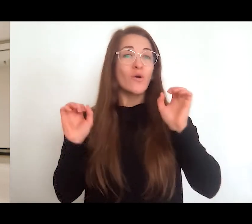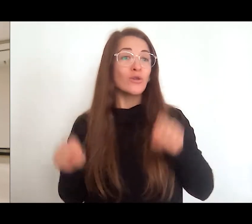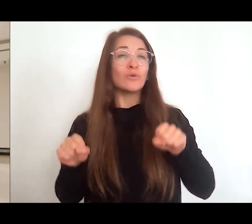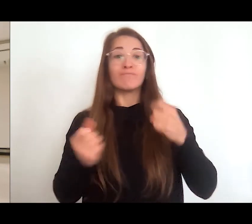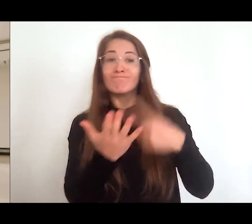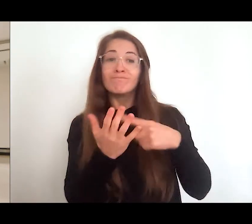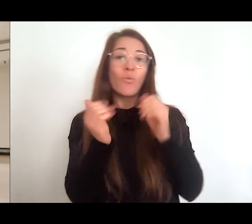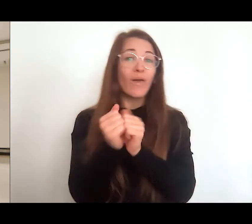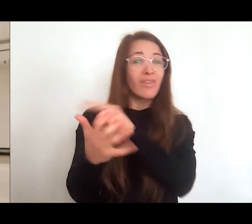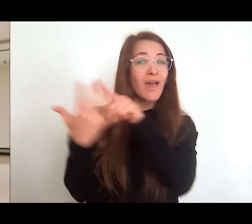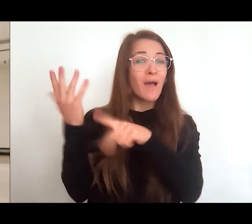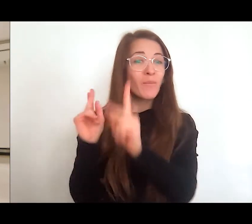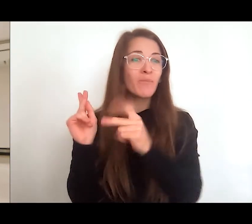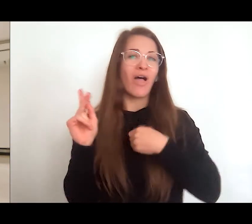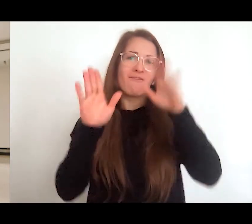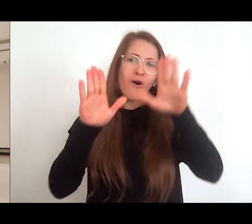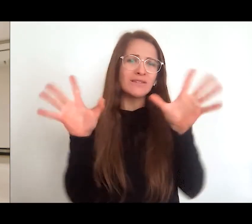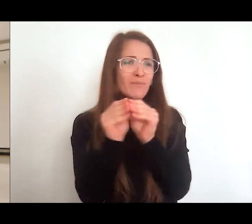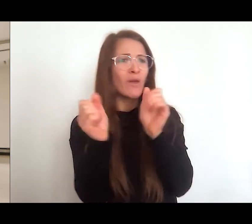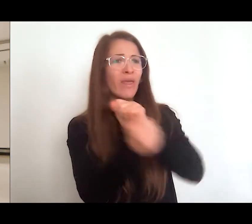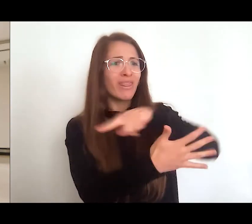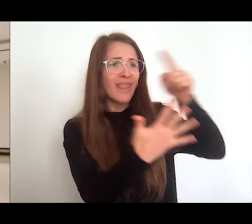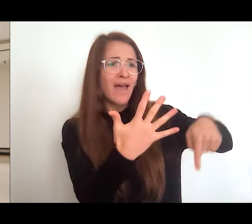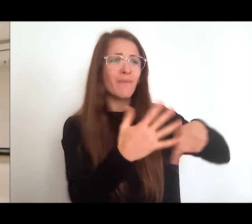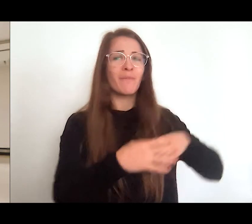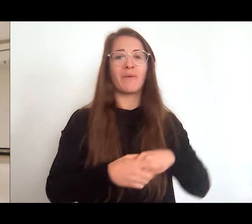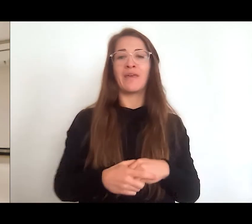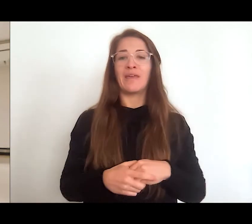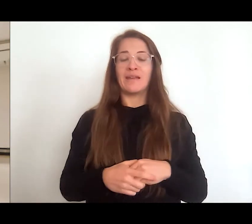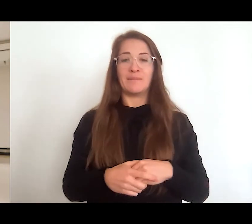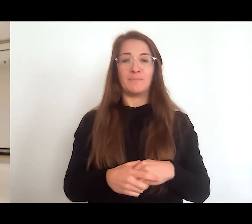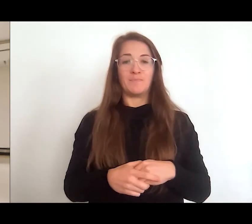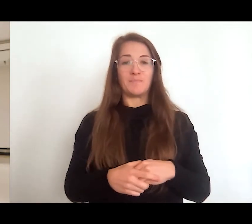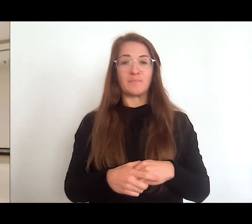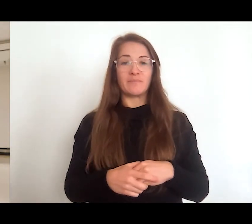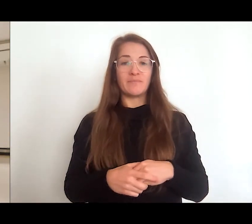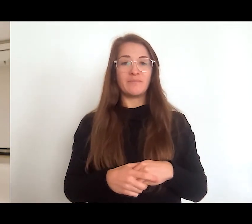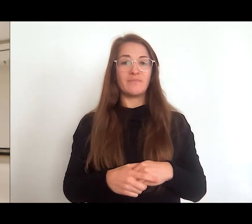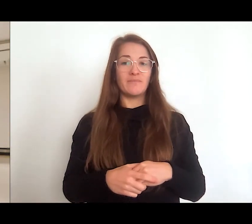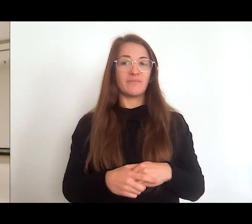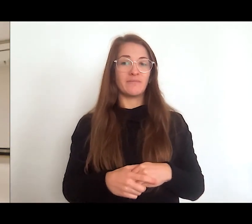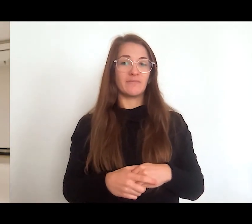EVERYONE AND EVERYONE WILL TELL US OH YOU SHOULD SPEAK TO THESE PEOPLE.